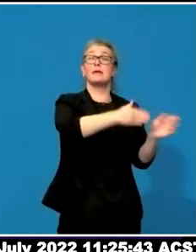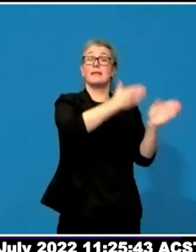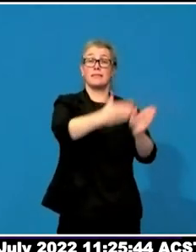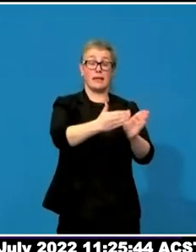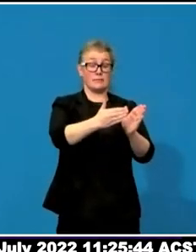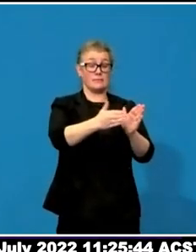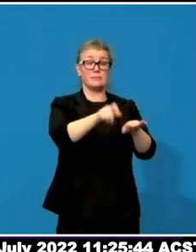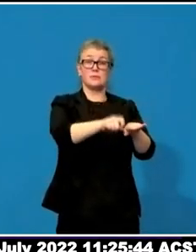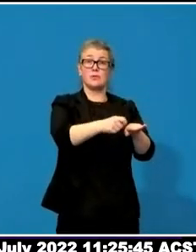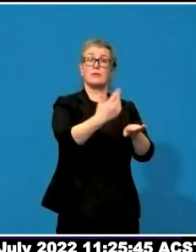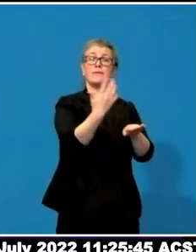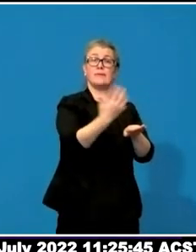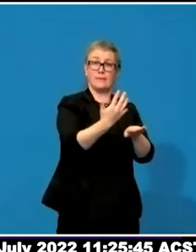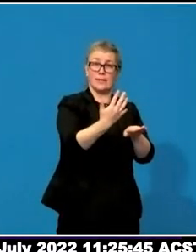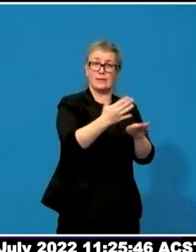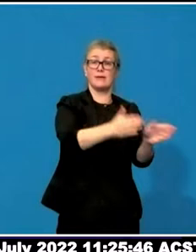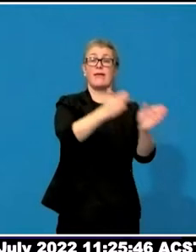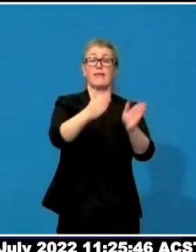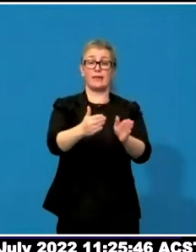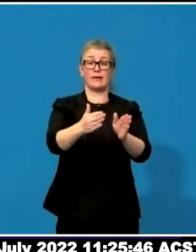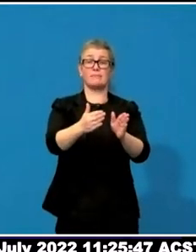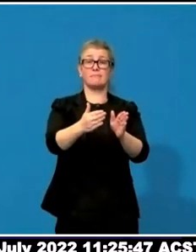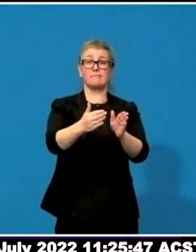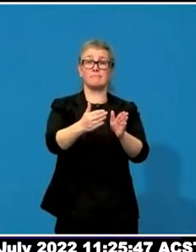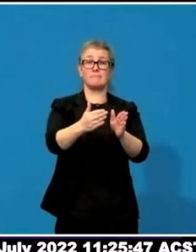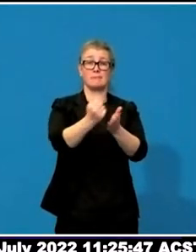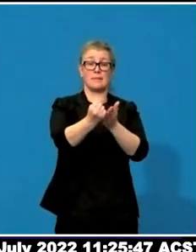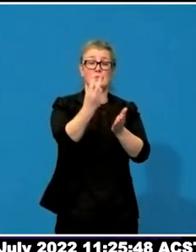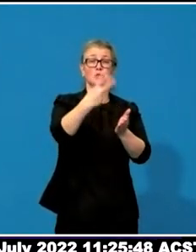and, finally, Public hearing 20, Preventing and Responding to Violence, Abuse, Neglect